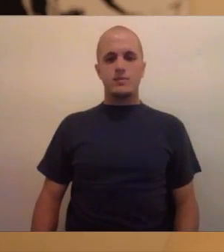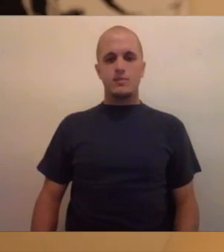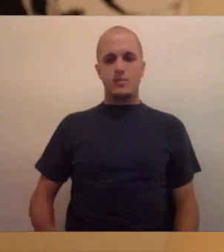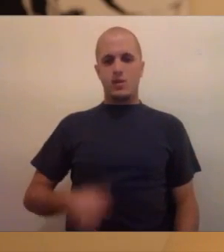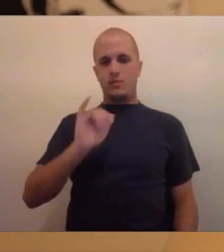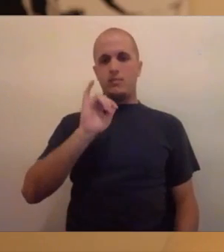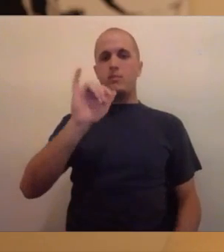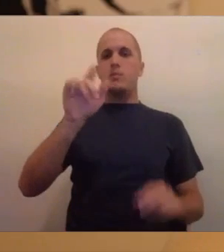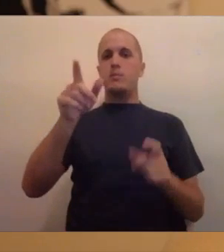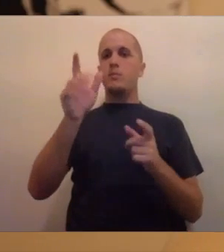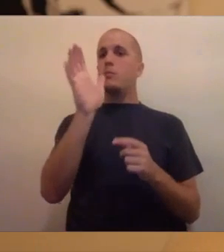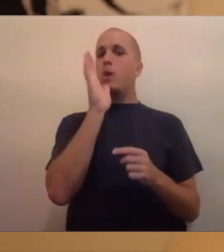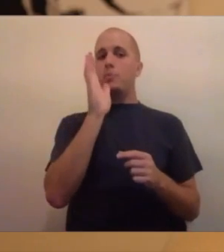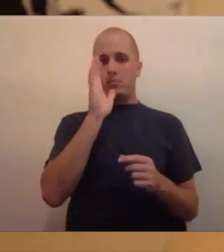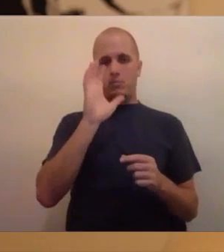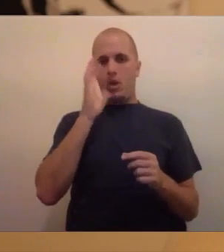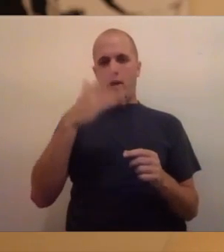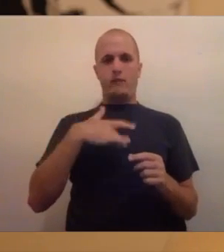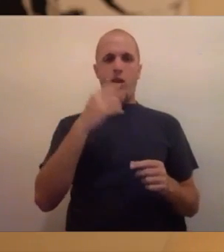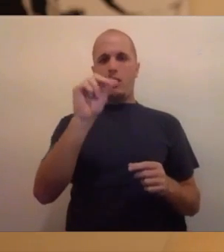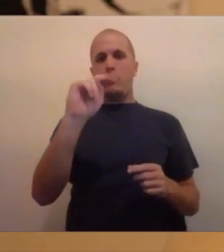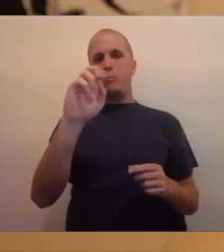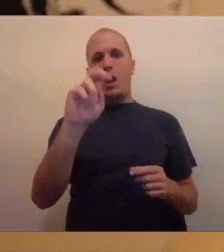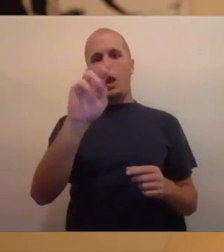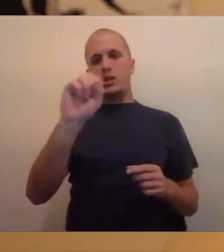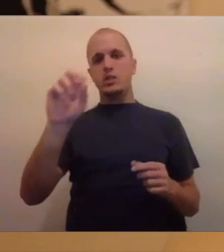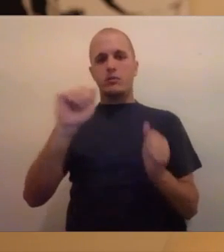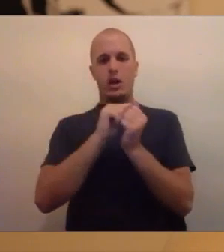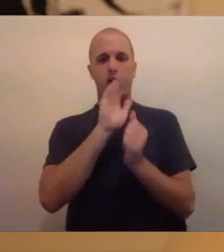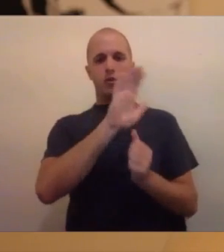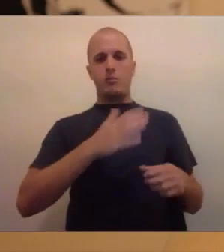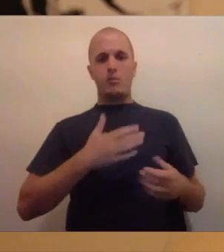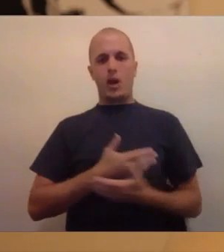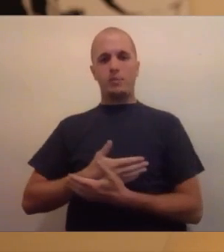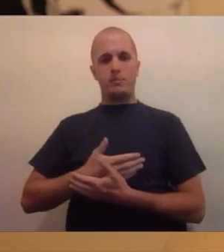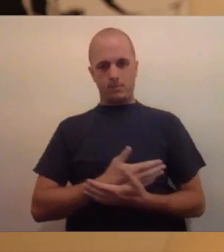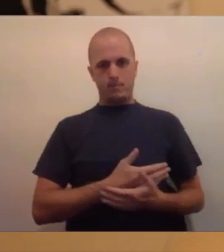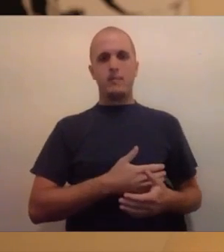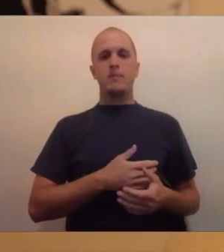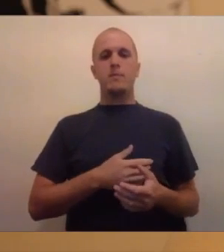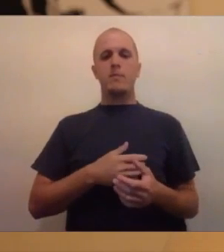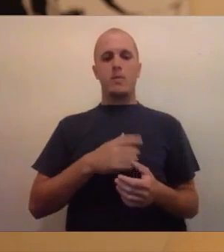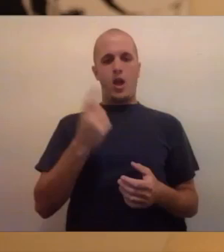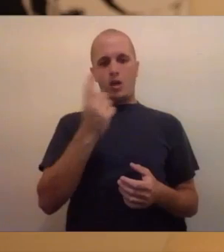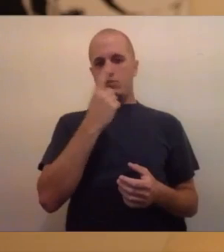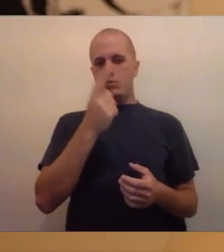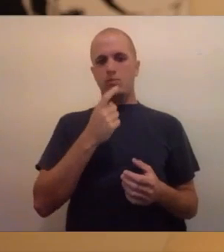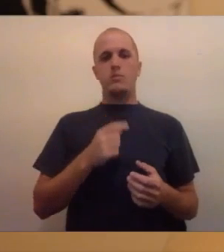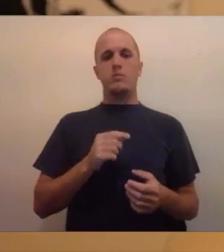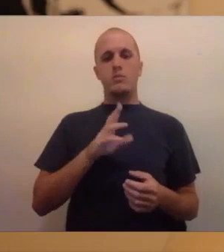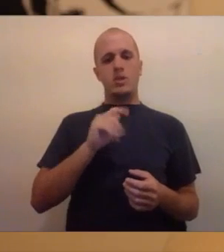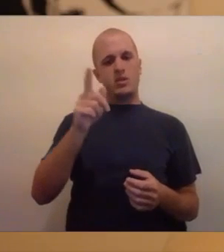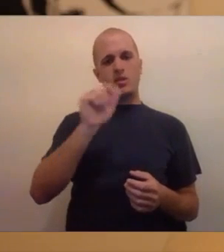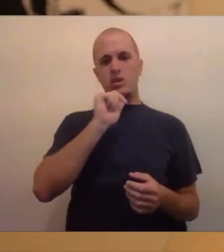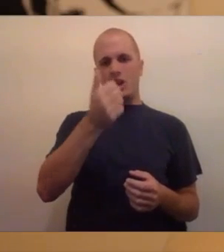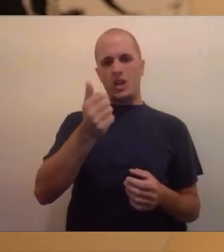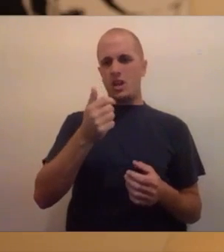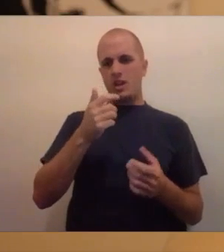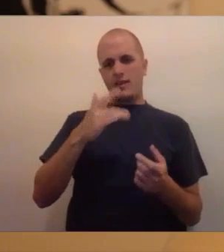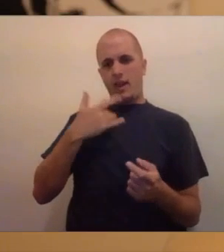nonviolence with all living beings. A mother feels oneness with the baby, her own baby.